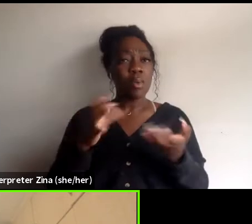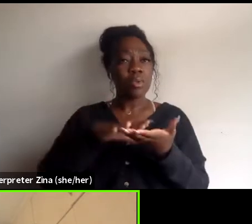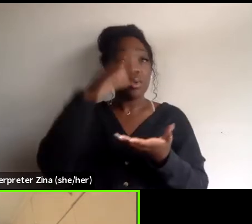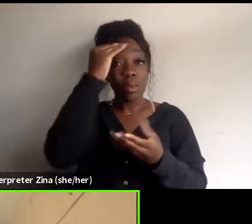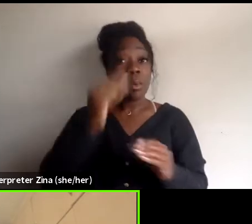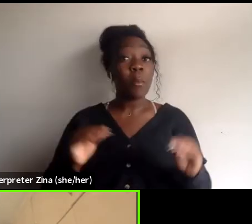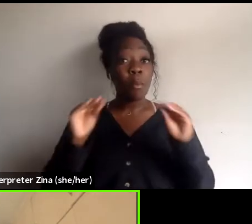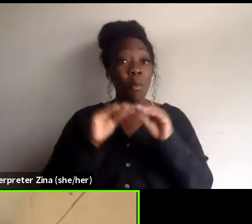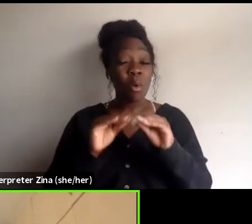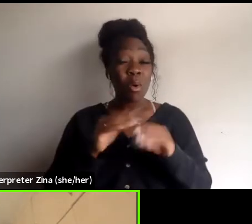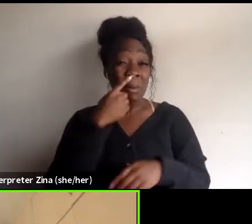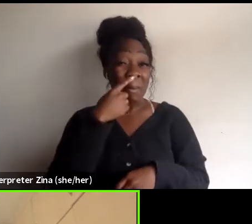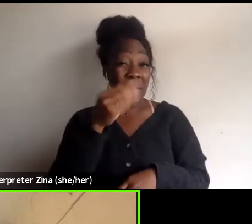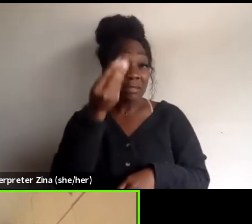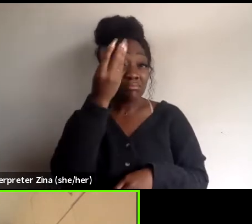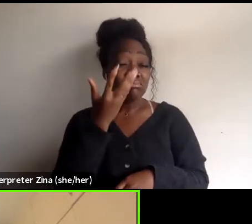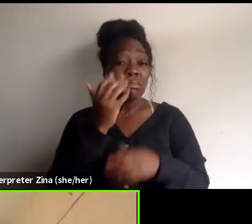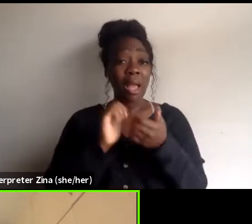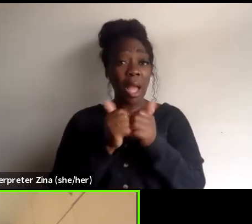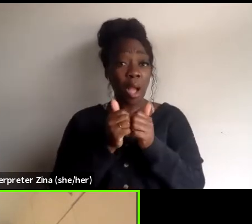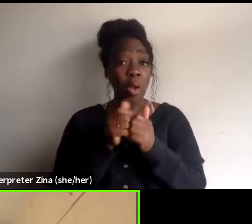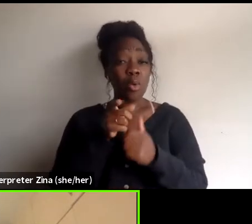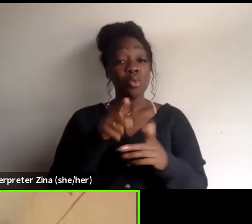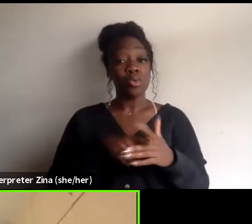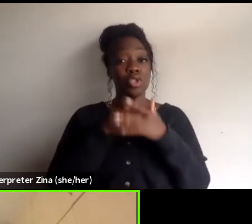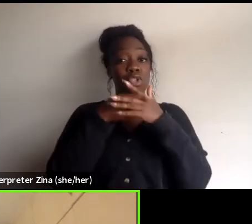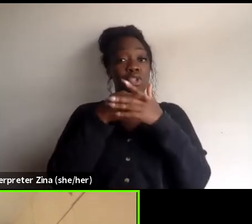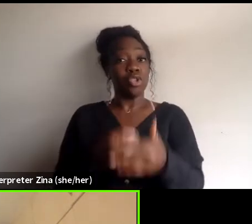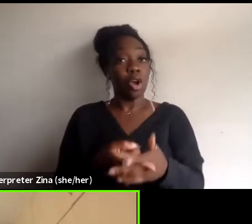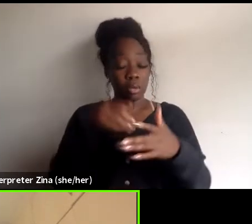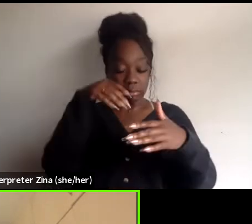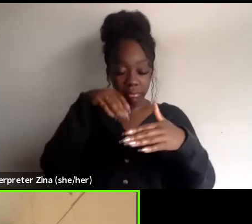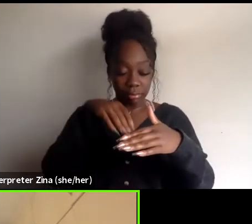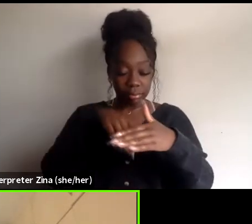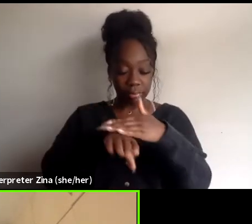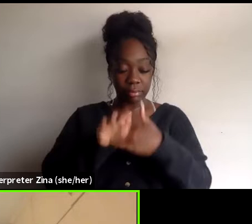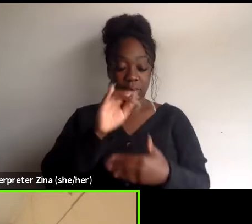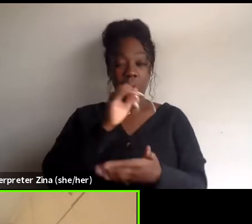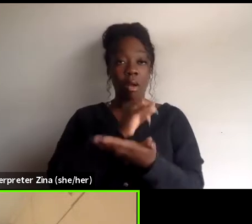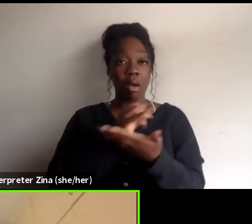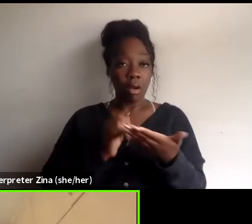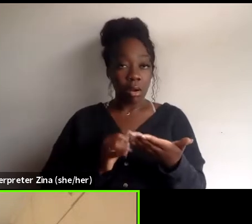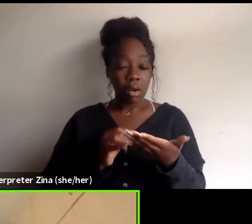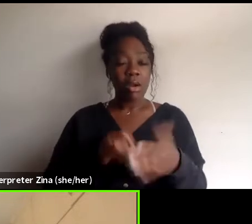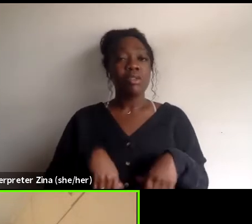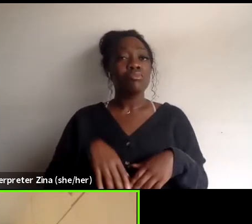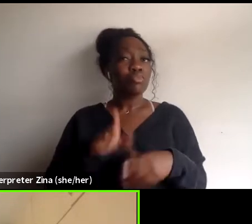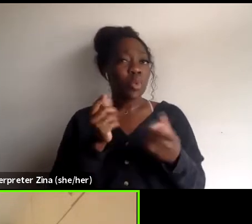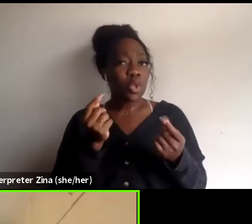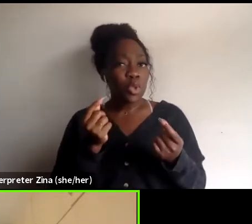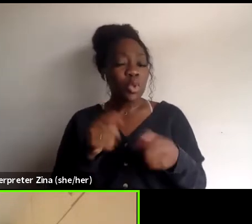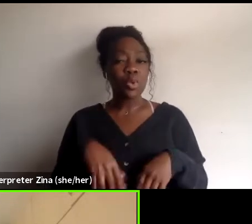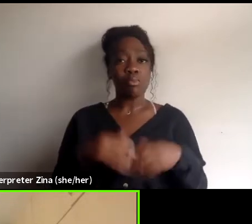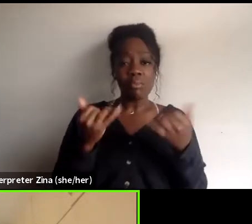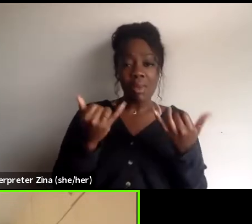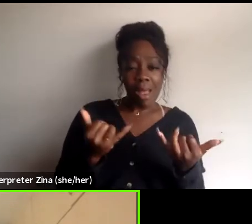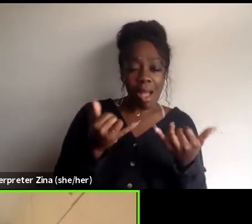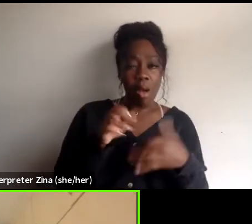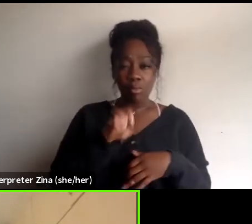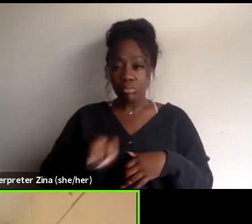Tell us about how you sort of got into the act. Tell us about what you do. I know what you do, but tell us what you do now and what that journey looked like where you from?